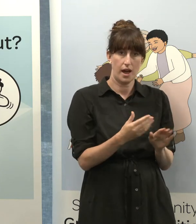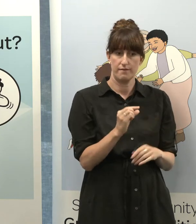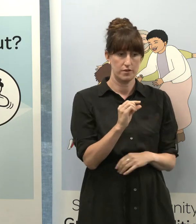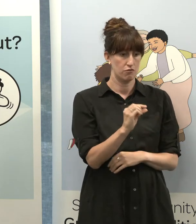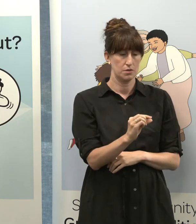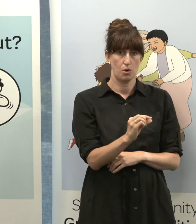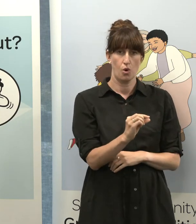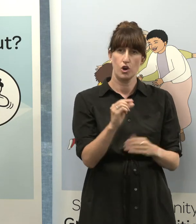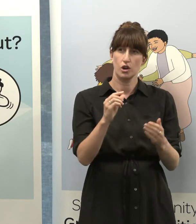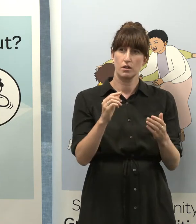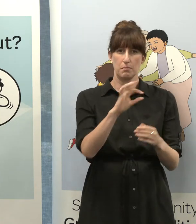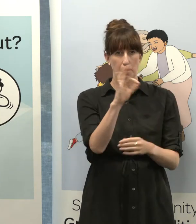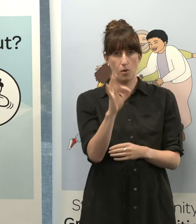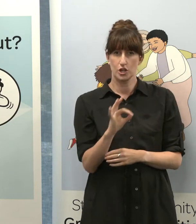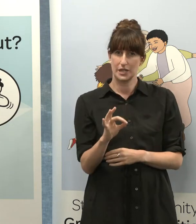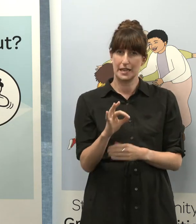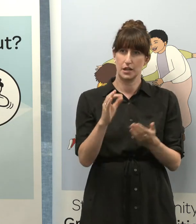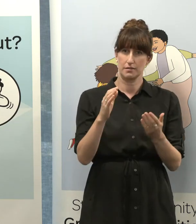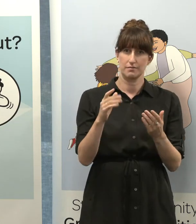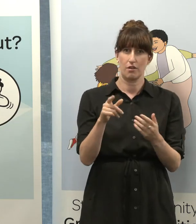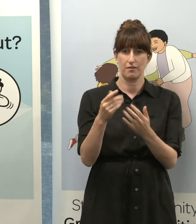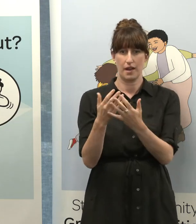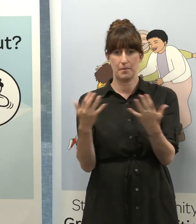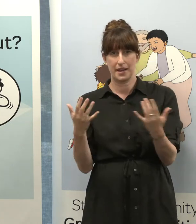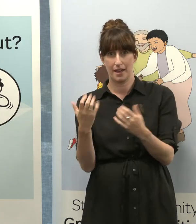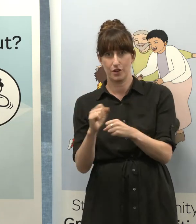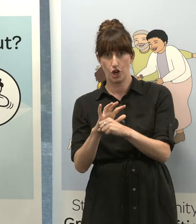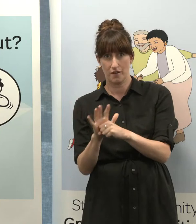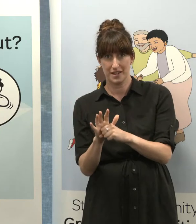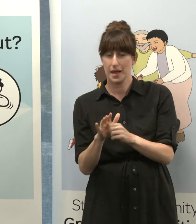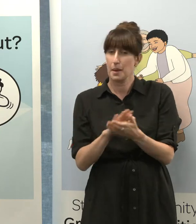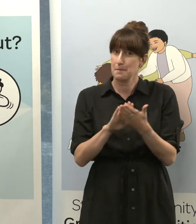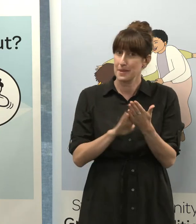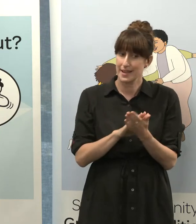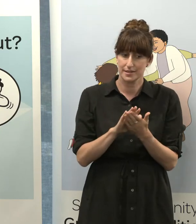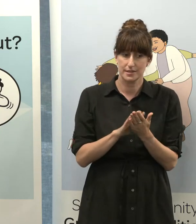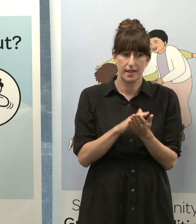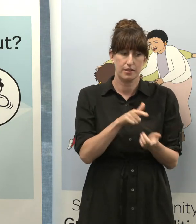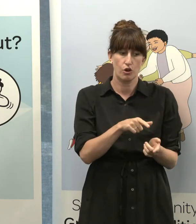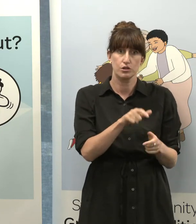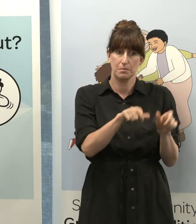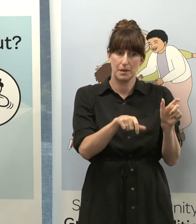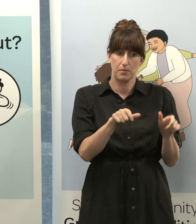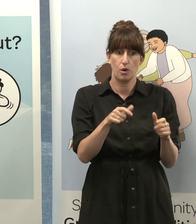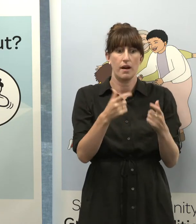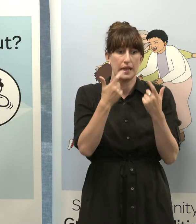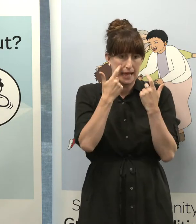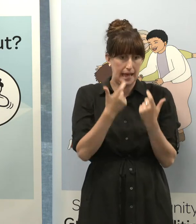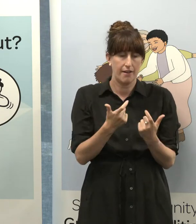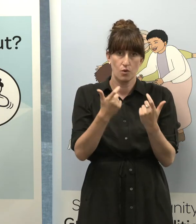very low case fatality rate internationally. That means that people who get COVID here are getting the right care that they need and they are being well looked